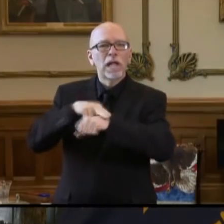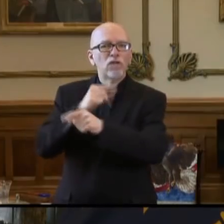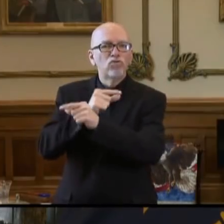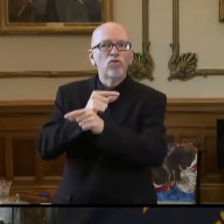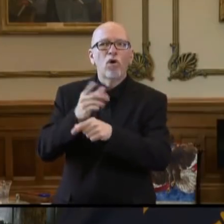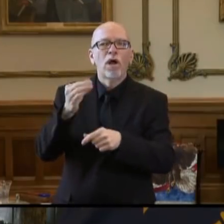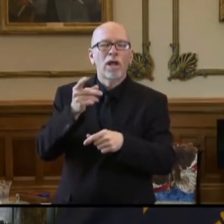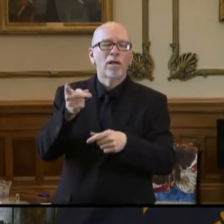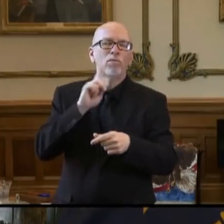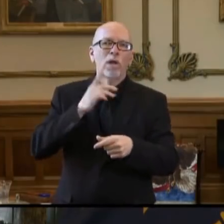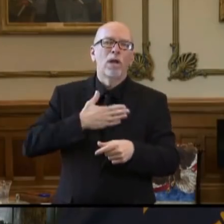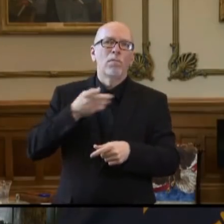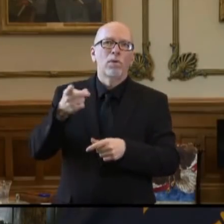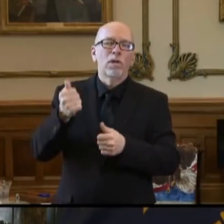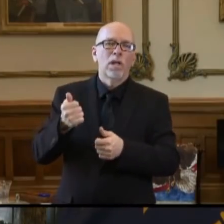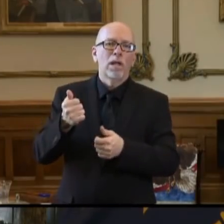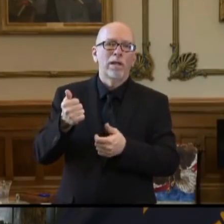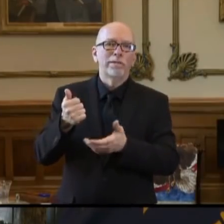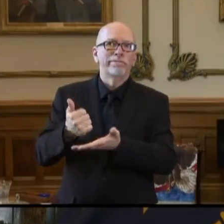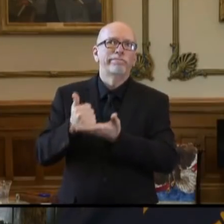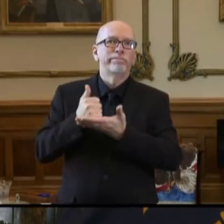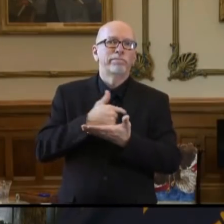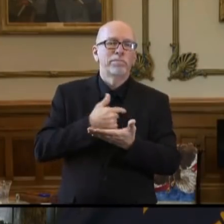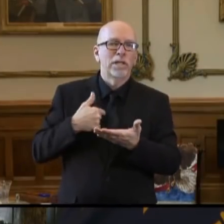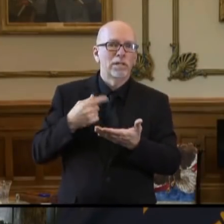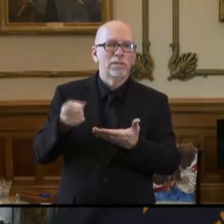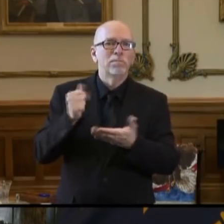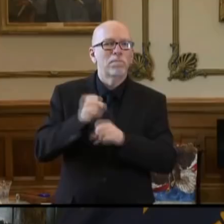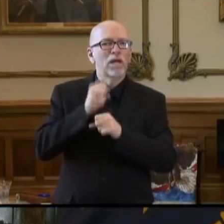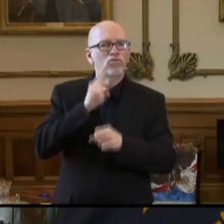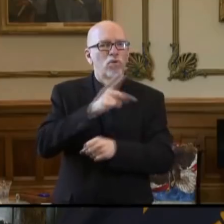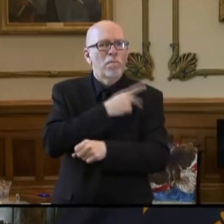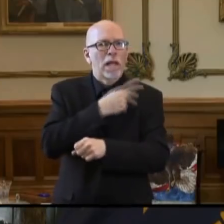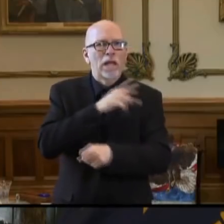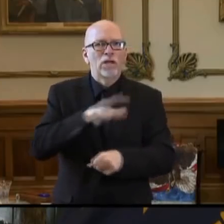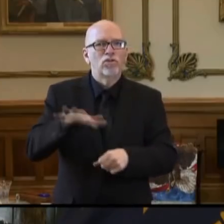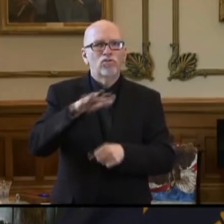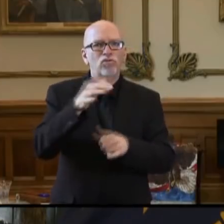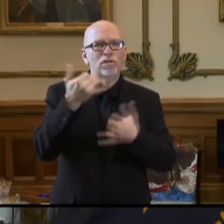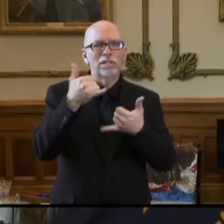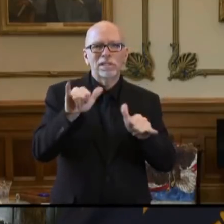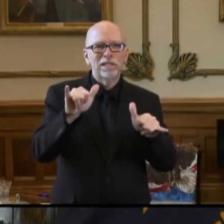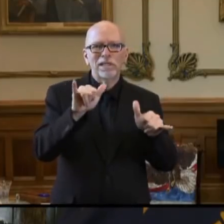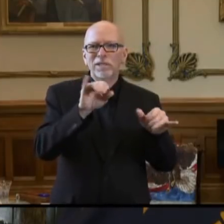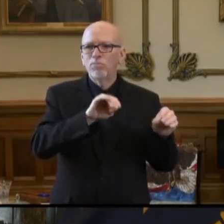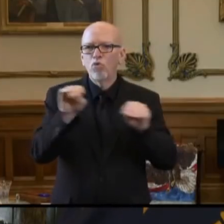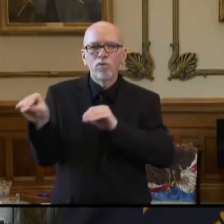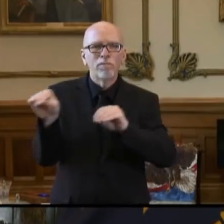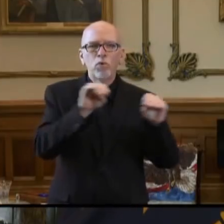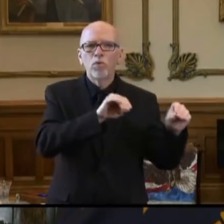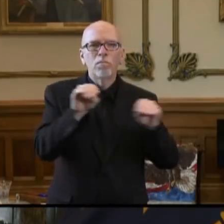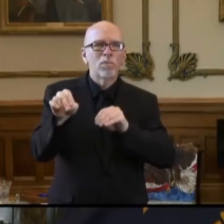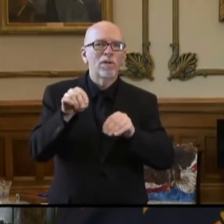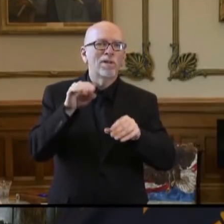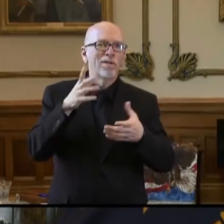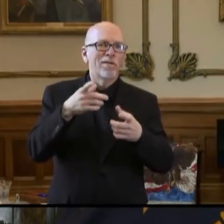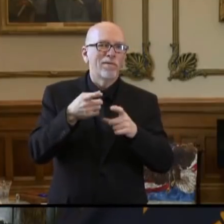TRANSPORTATION BE NECESSARY AND WORKING WITH THE NATIONAL GUARD FORCE PACKAGES THAT THEY CAN ALSO BRING TO THE TABLE TO